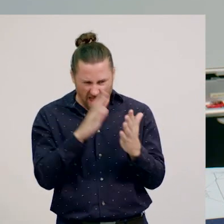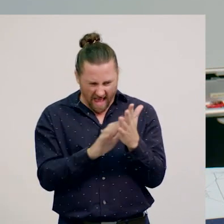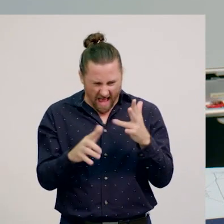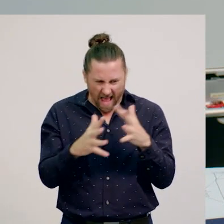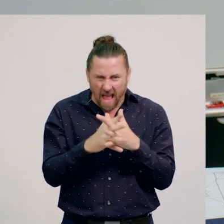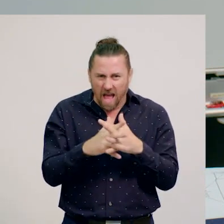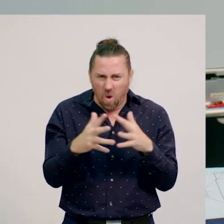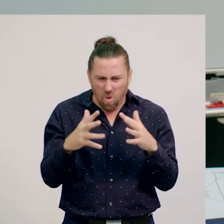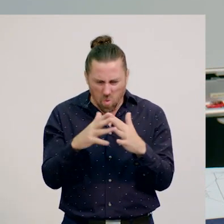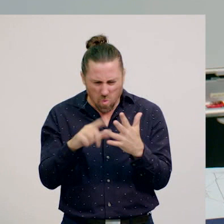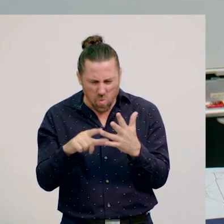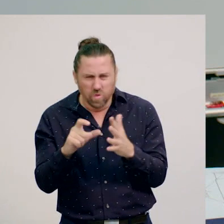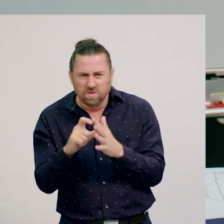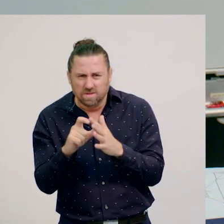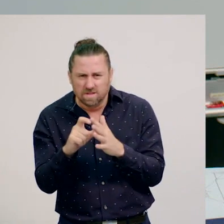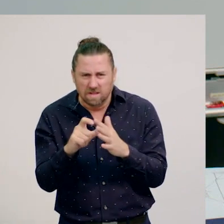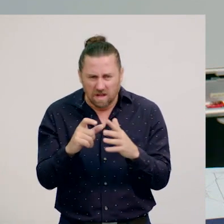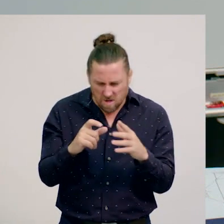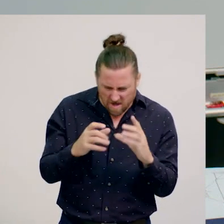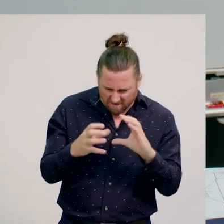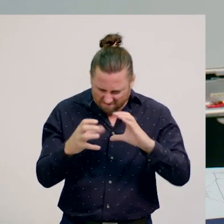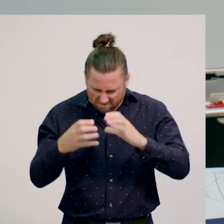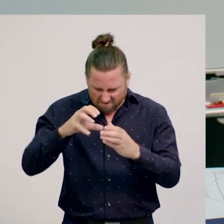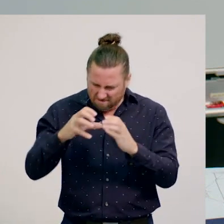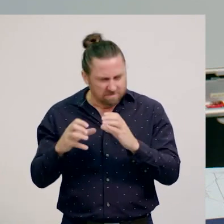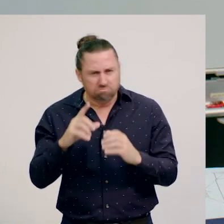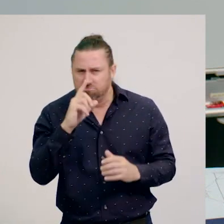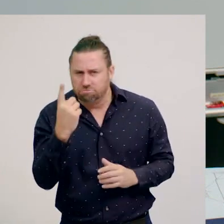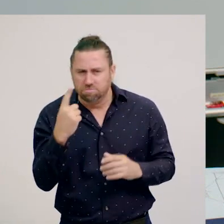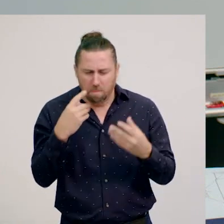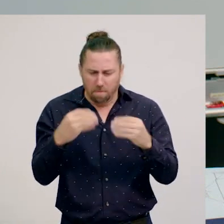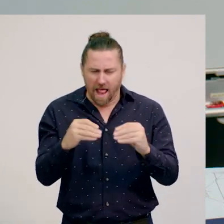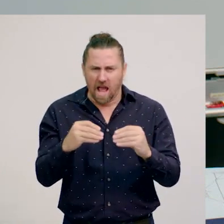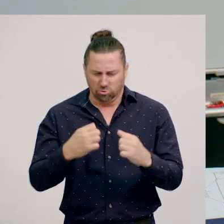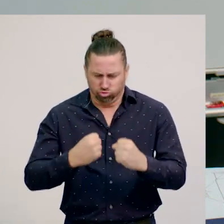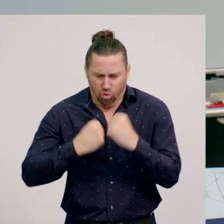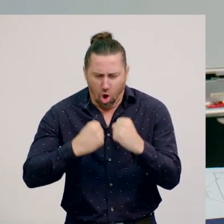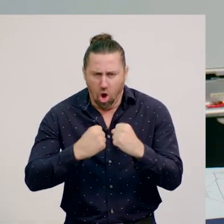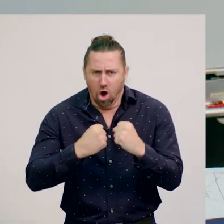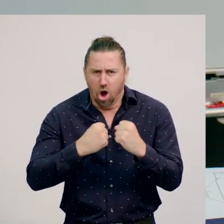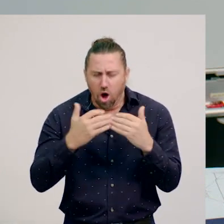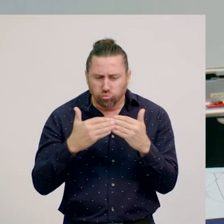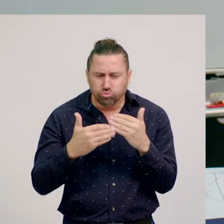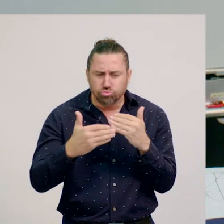I don’t think they'd last very long. Plastic is quite strong, it can have bright colours,